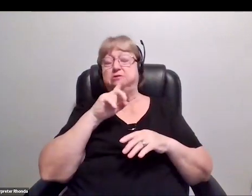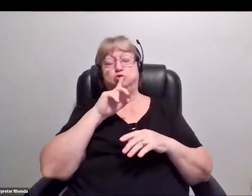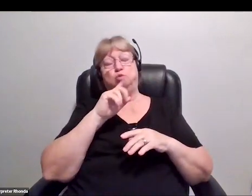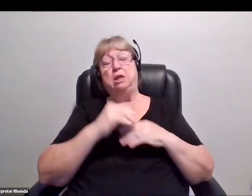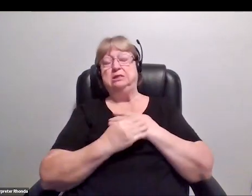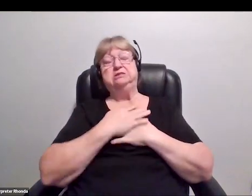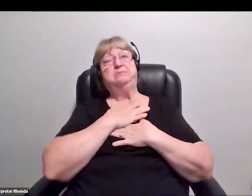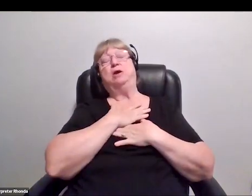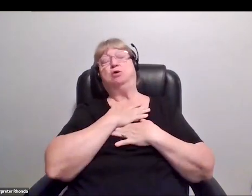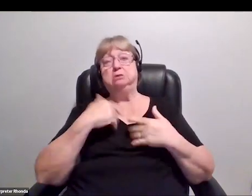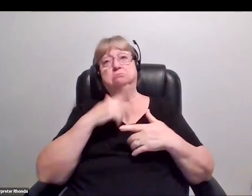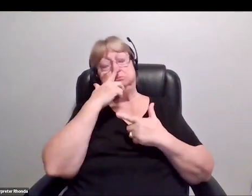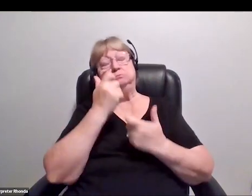I think that gives us a special,